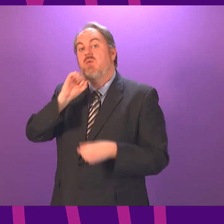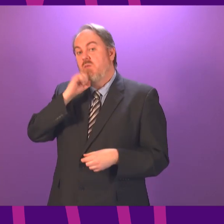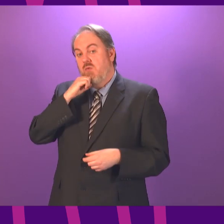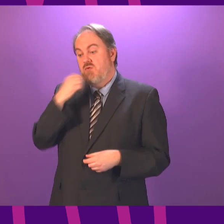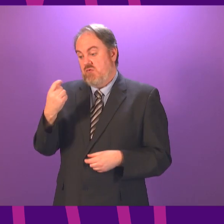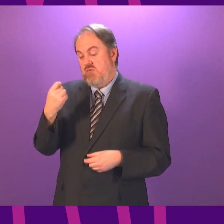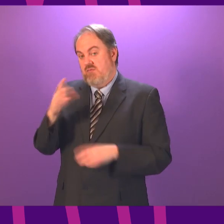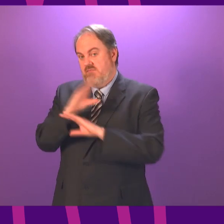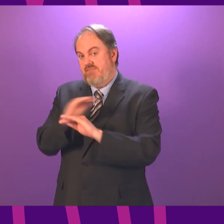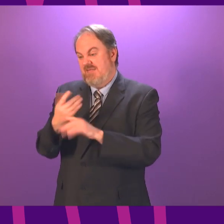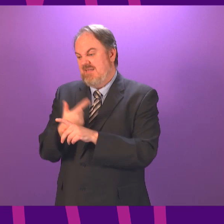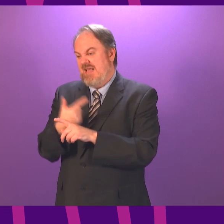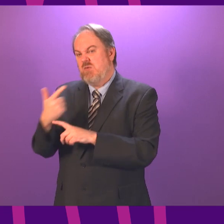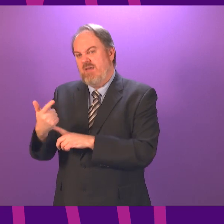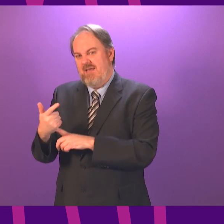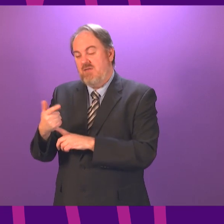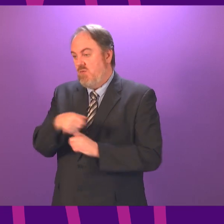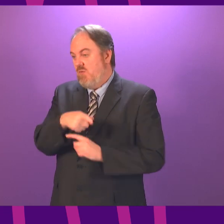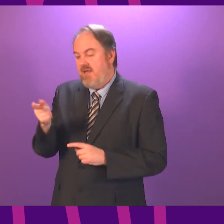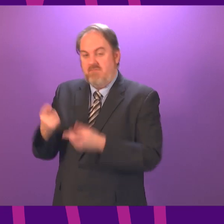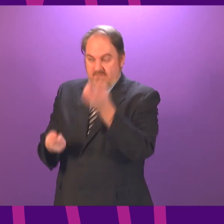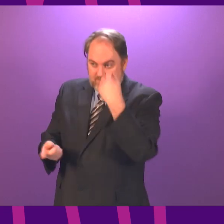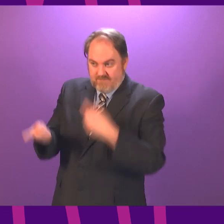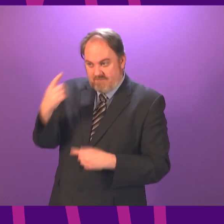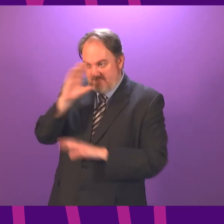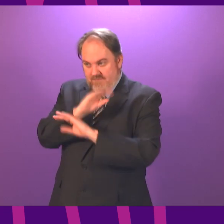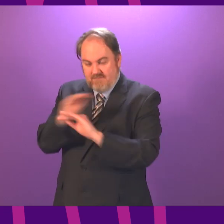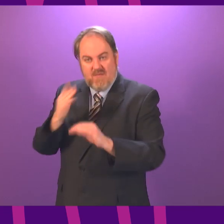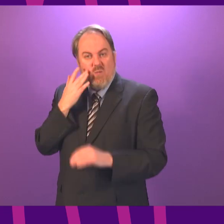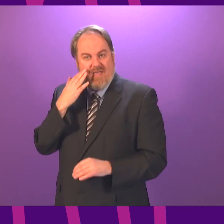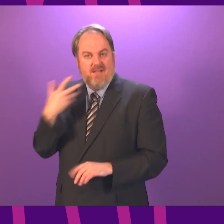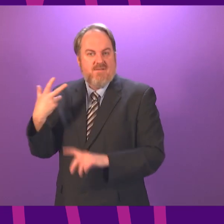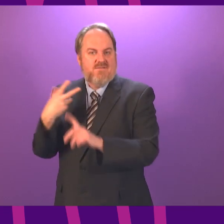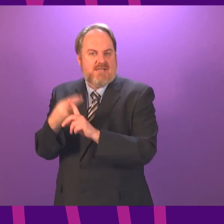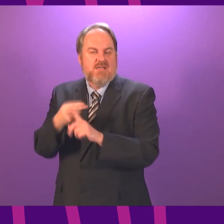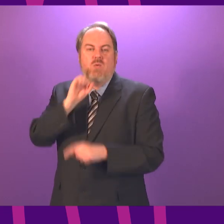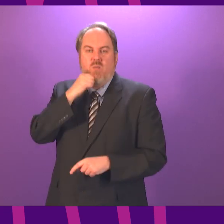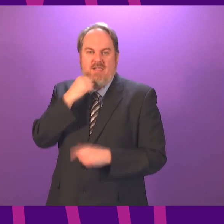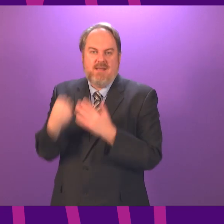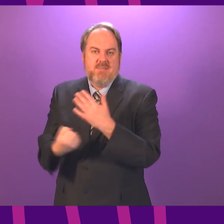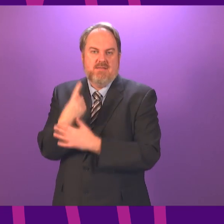from next week, so people in that group will then start to get certainty about when their vaccination will be delivered.